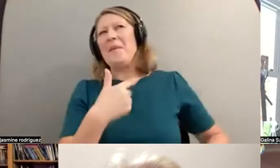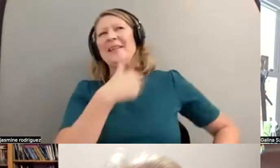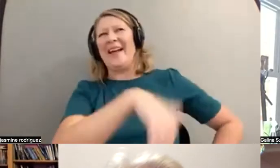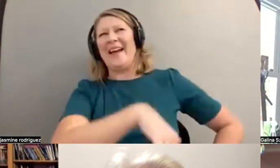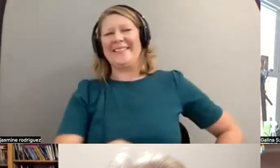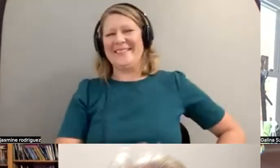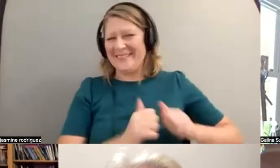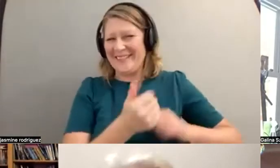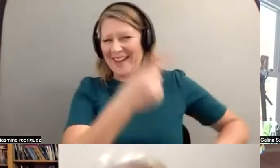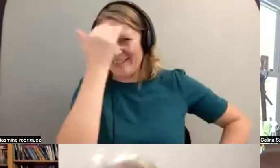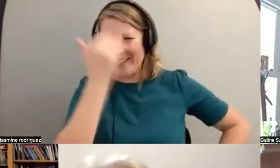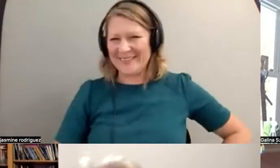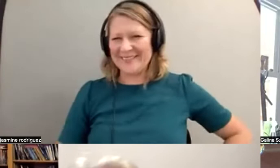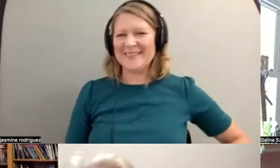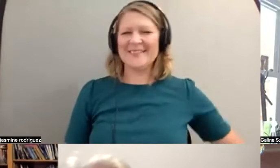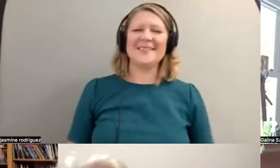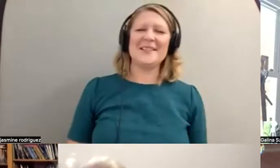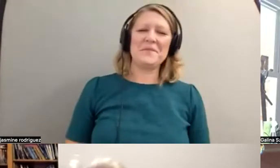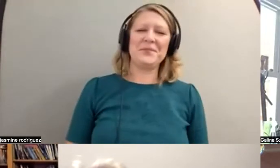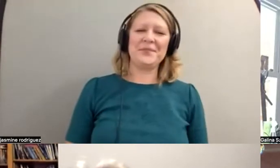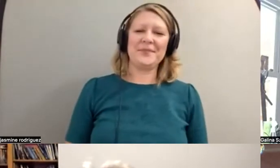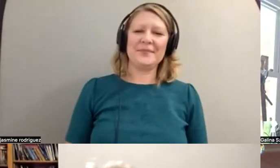You know... I really like your